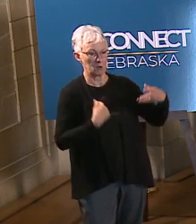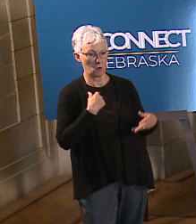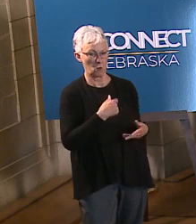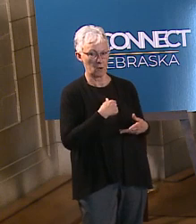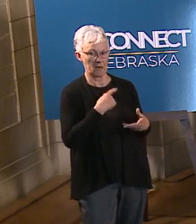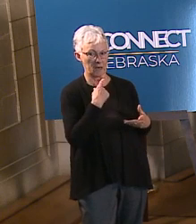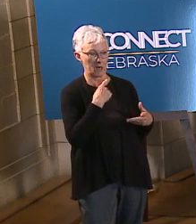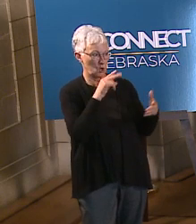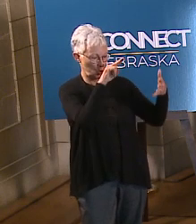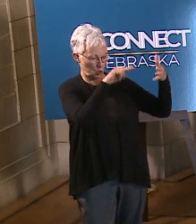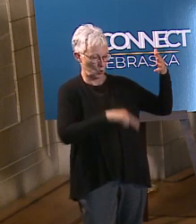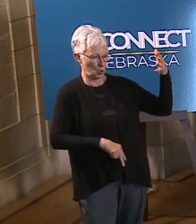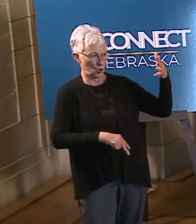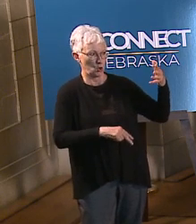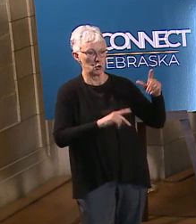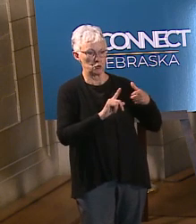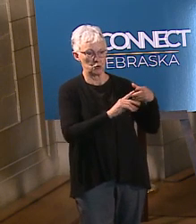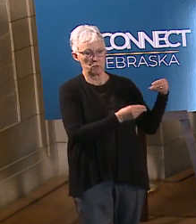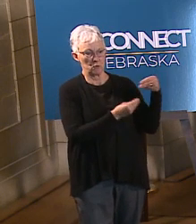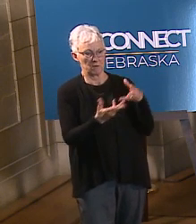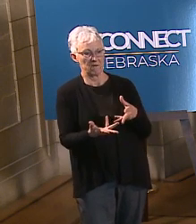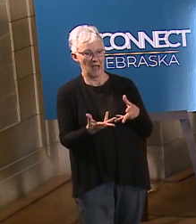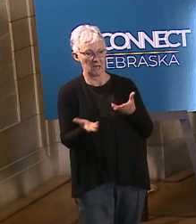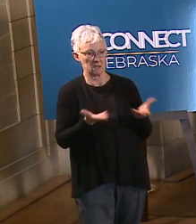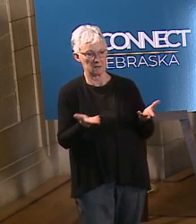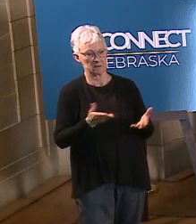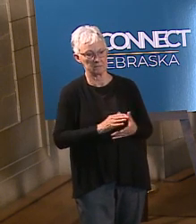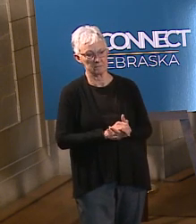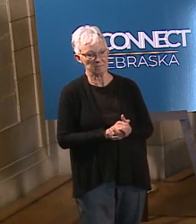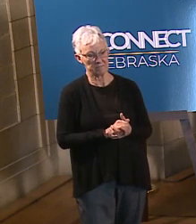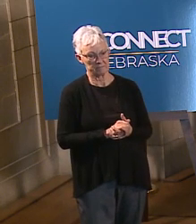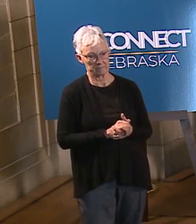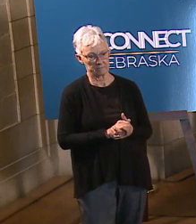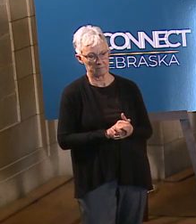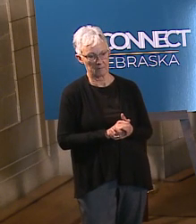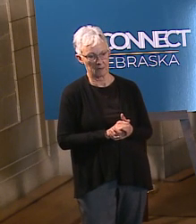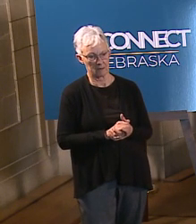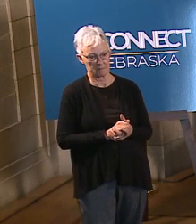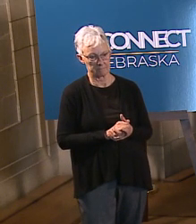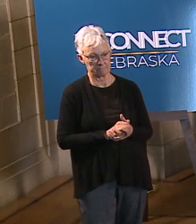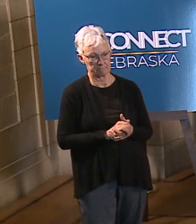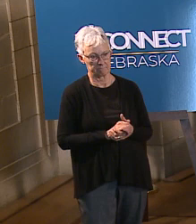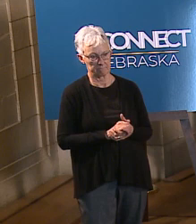YOU APPLY, AND THAT'S HOW WE